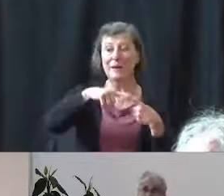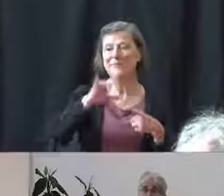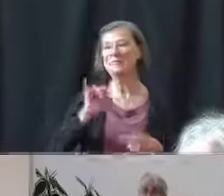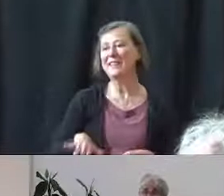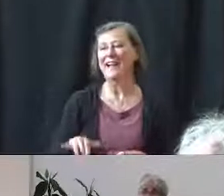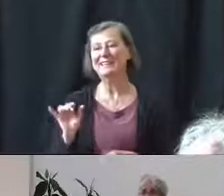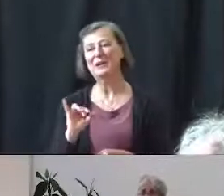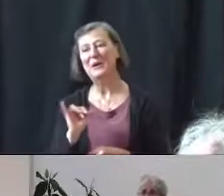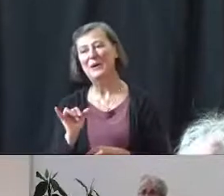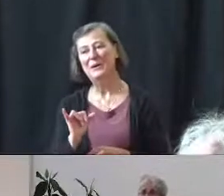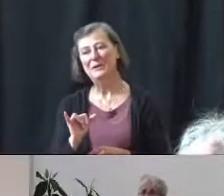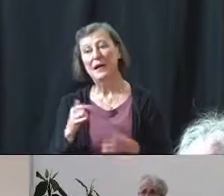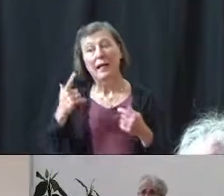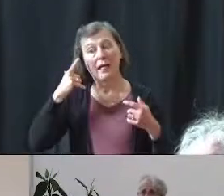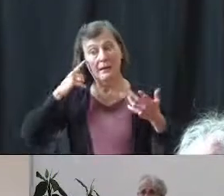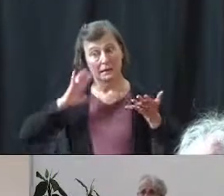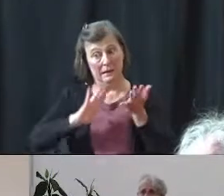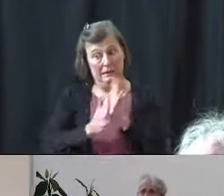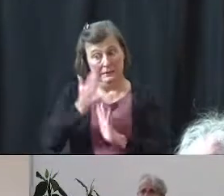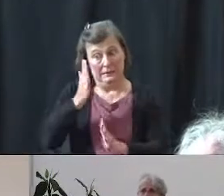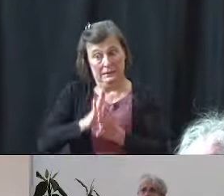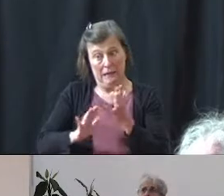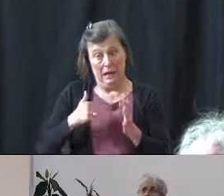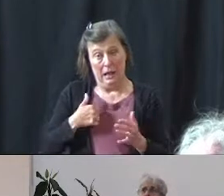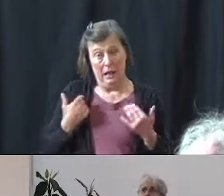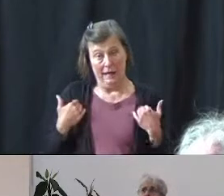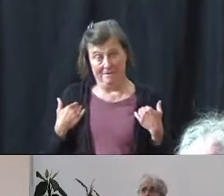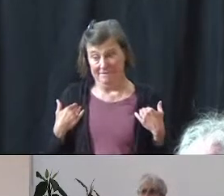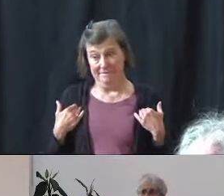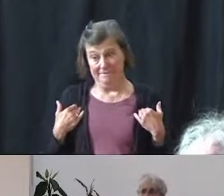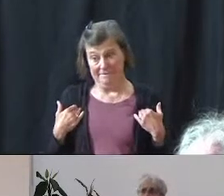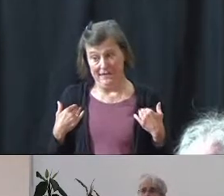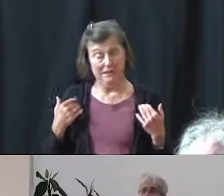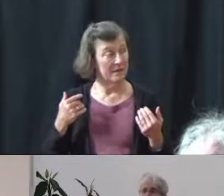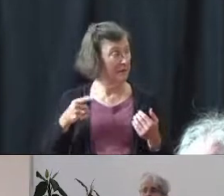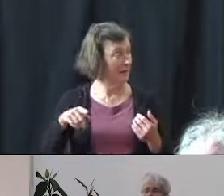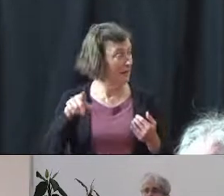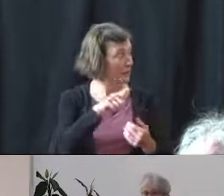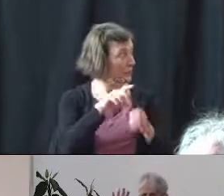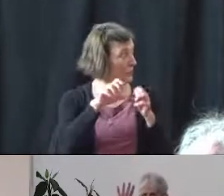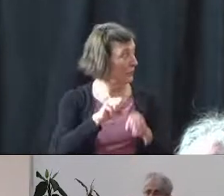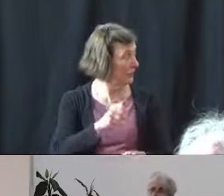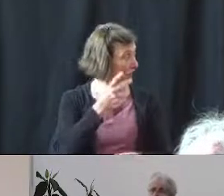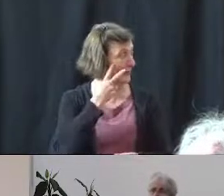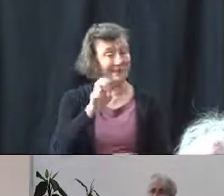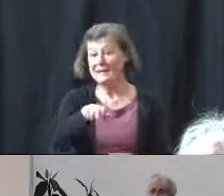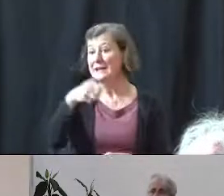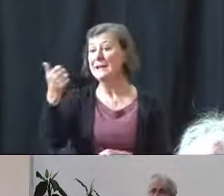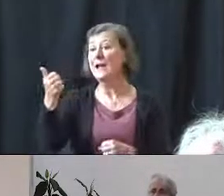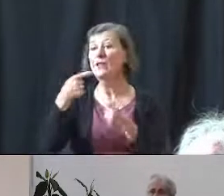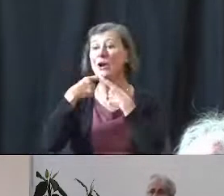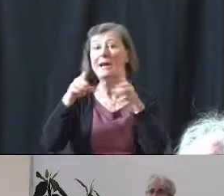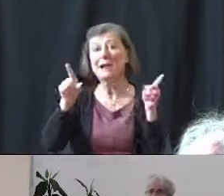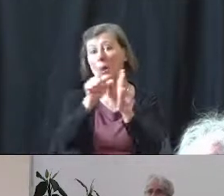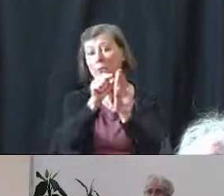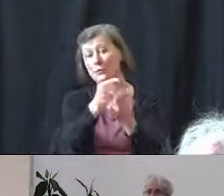And, I think that's all the announcements that I have. You can see the other announcements that are printed up on the screen and I'll trust that